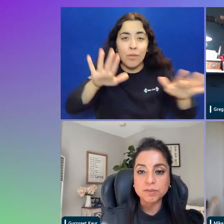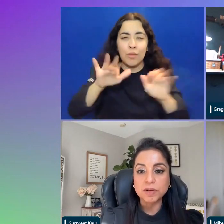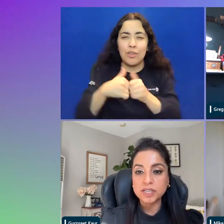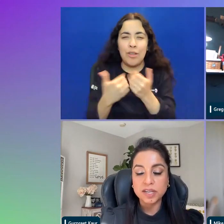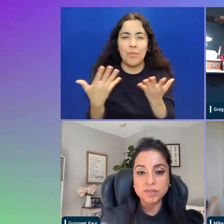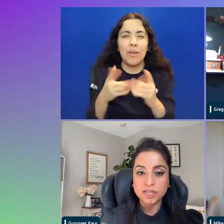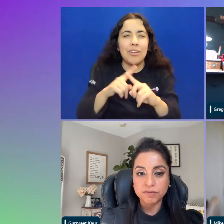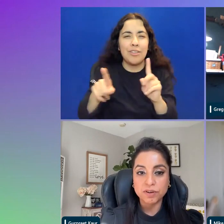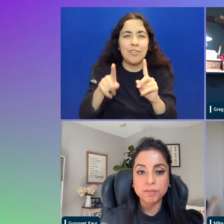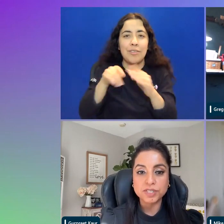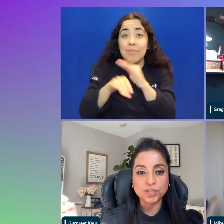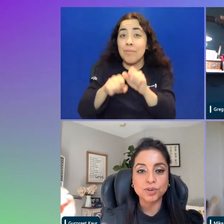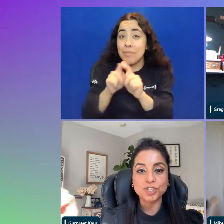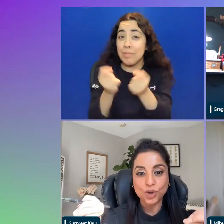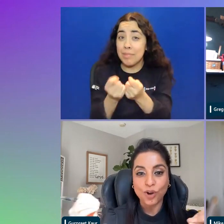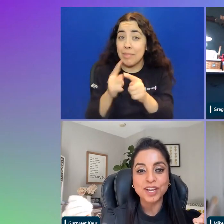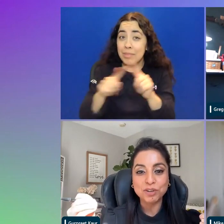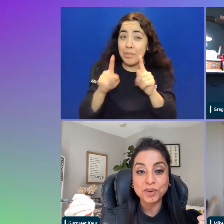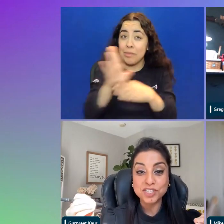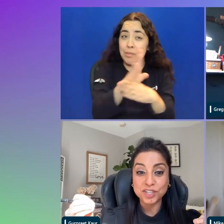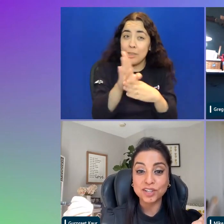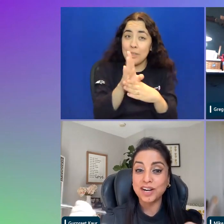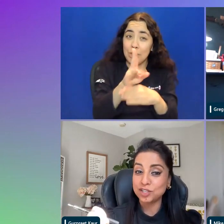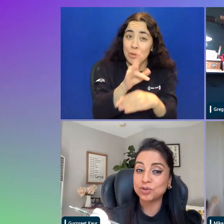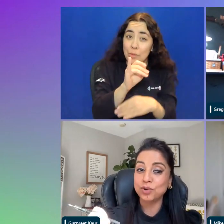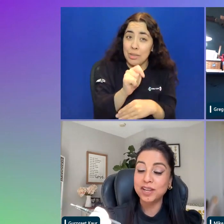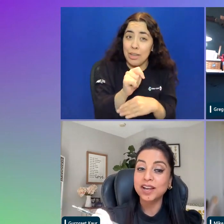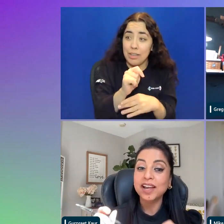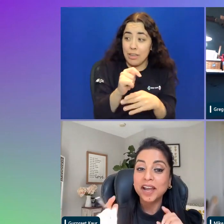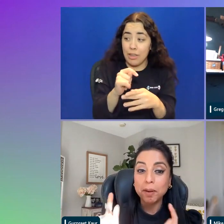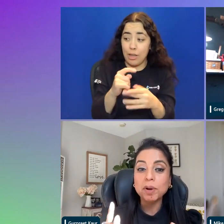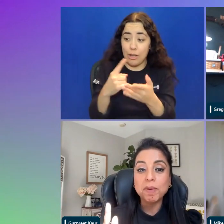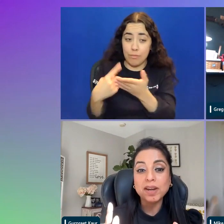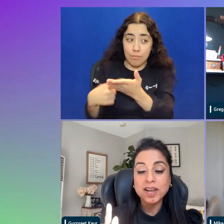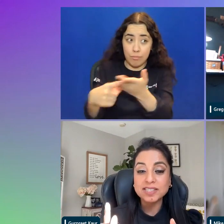different accessibility teams in different business units talking to each other and truly implement the accessibility in